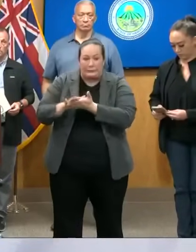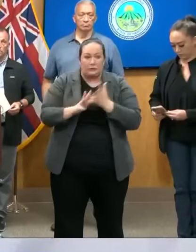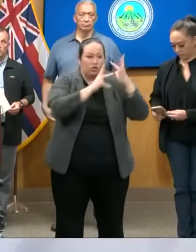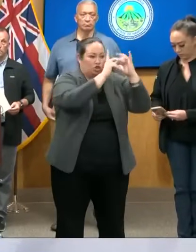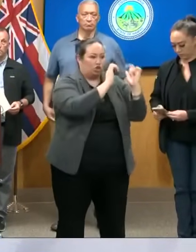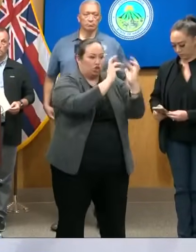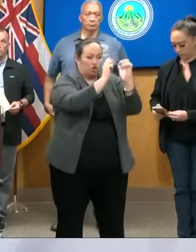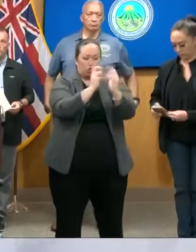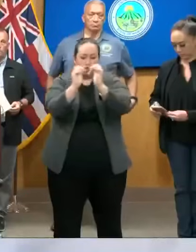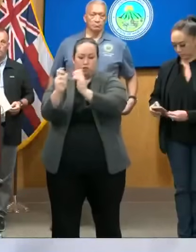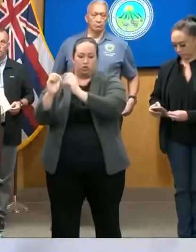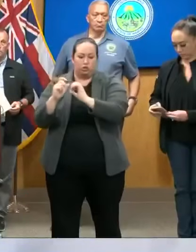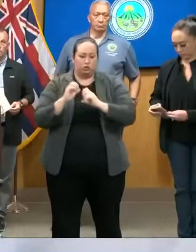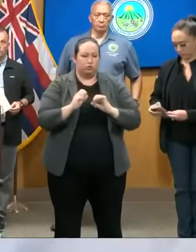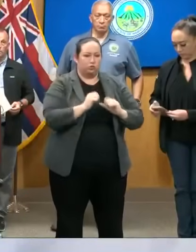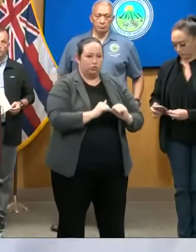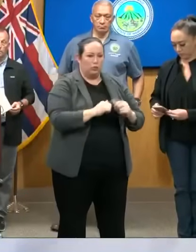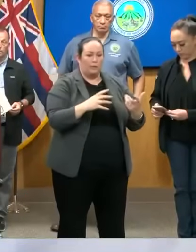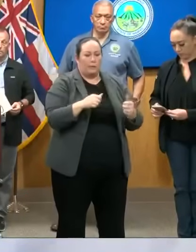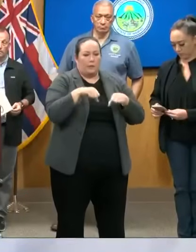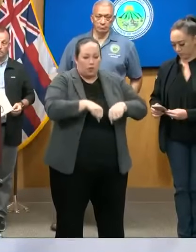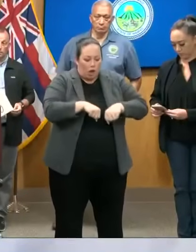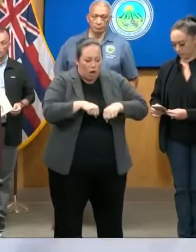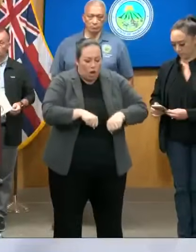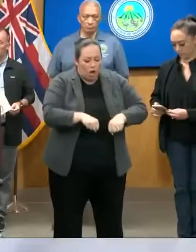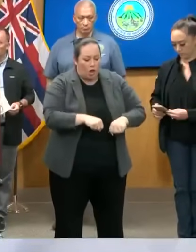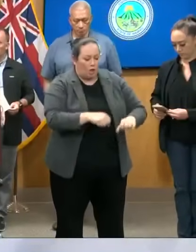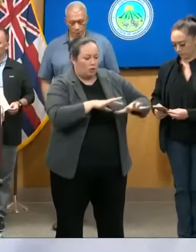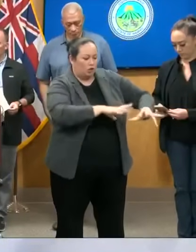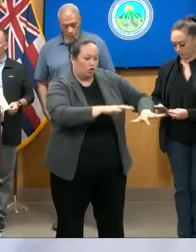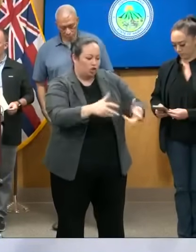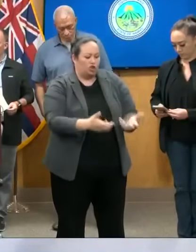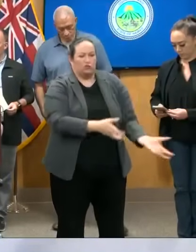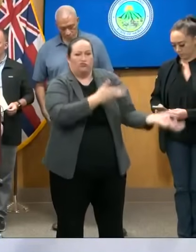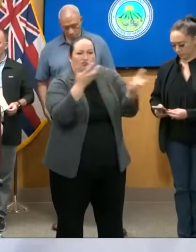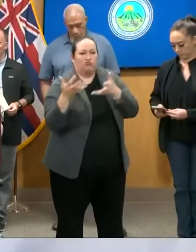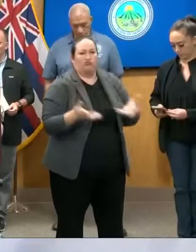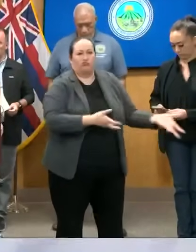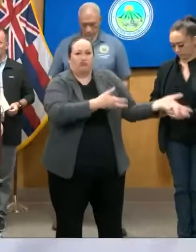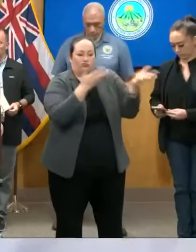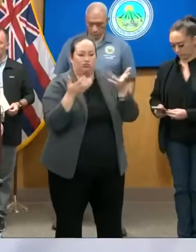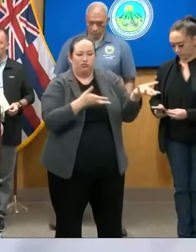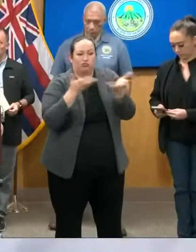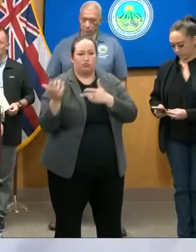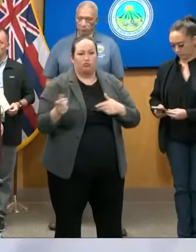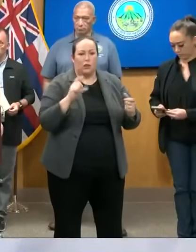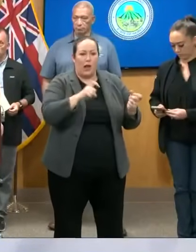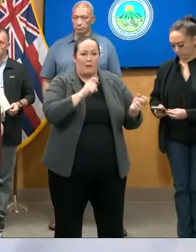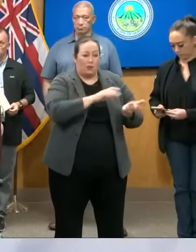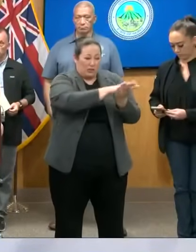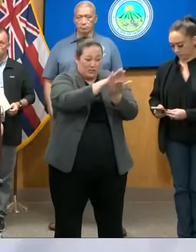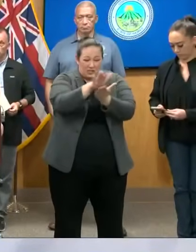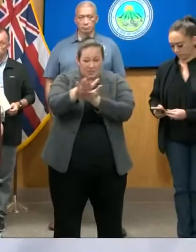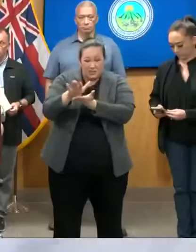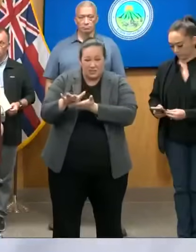the debris Mission. Just to on the number of structures. the amount of concrete that's be removed. The number of structures